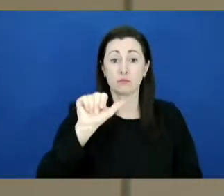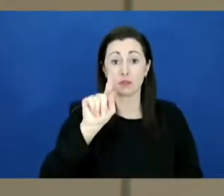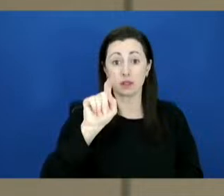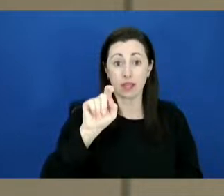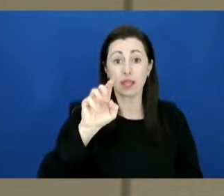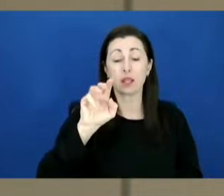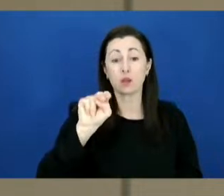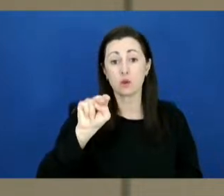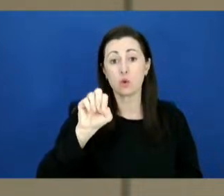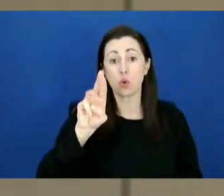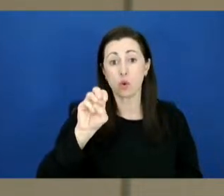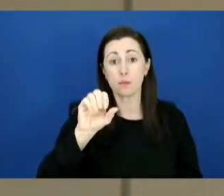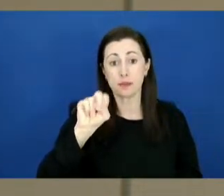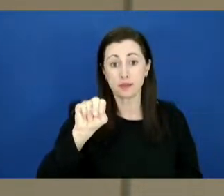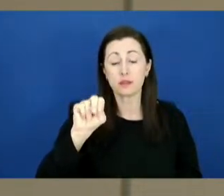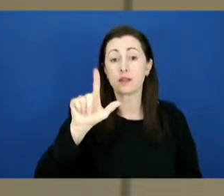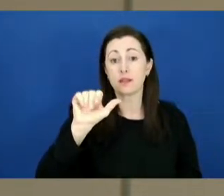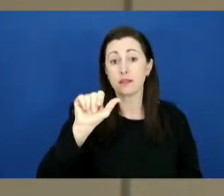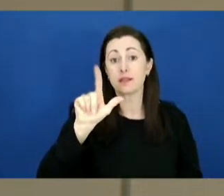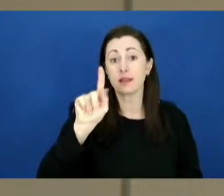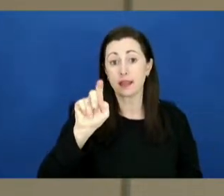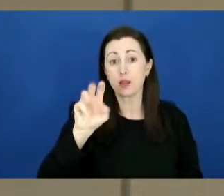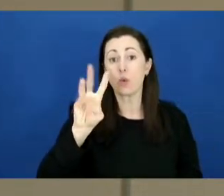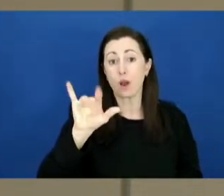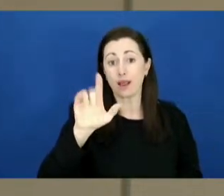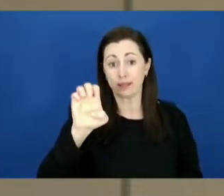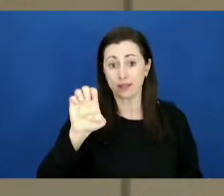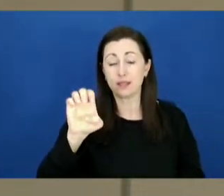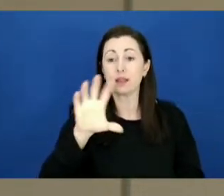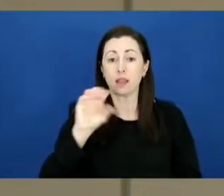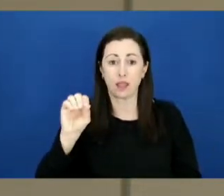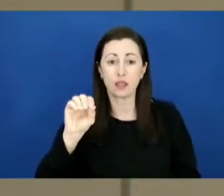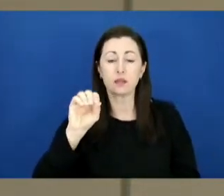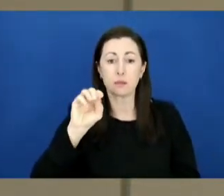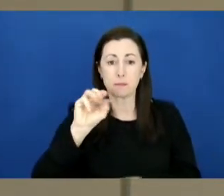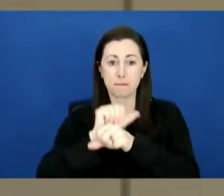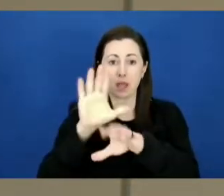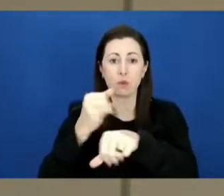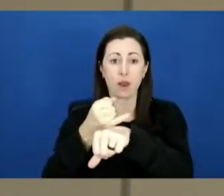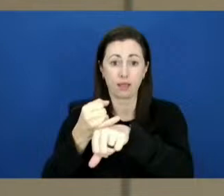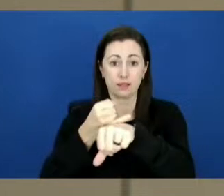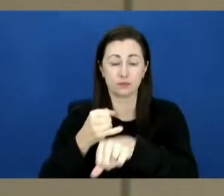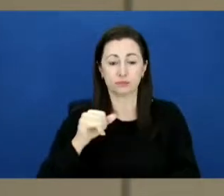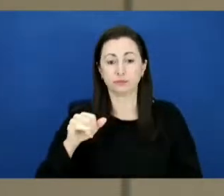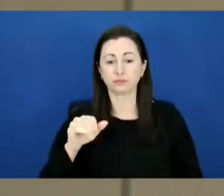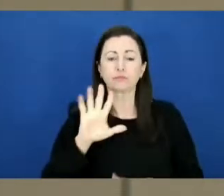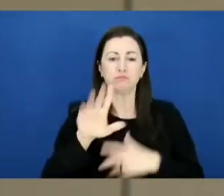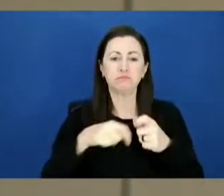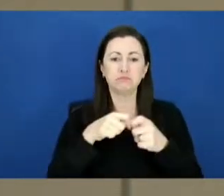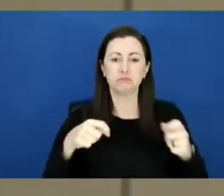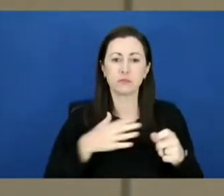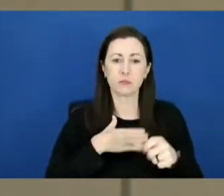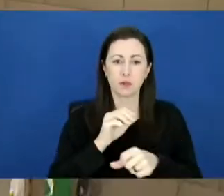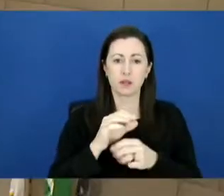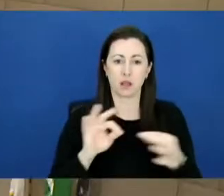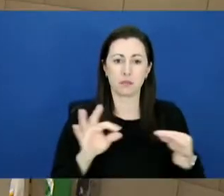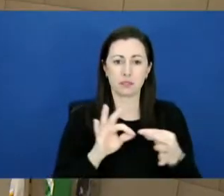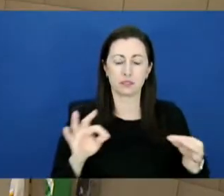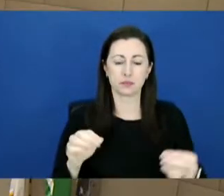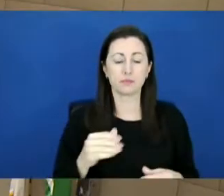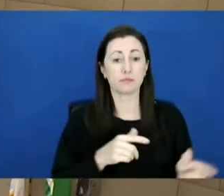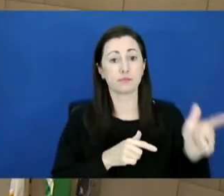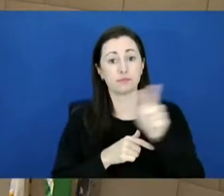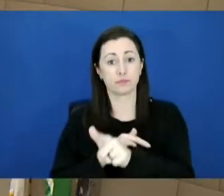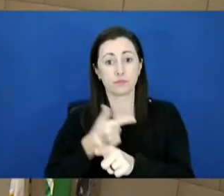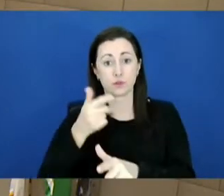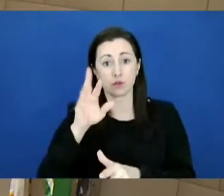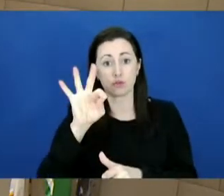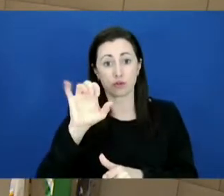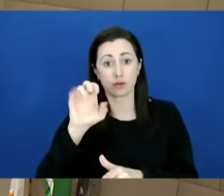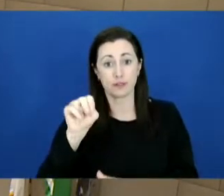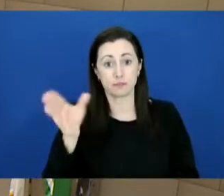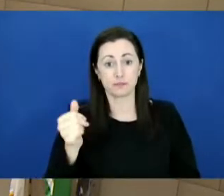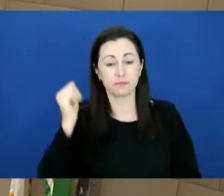MARINE COMMISSIONS.